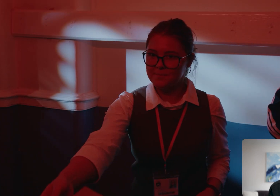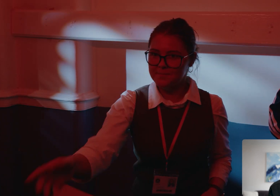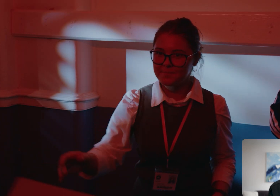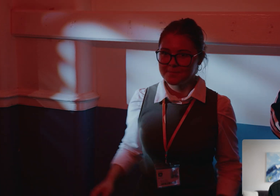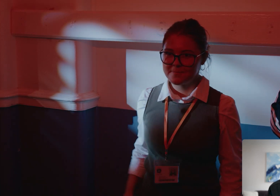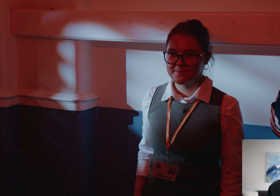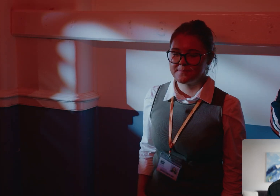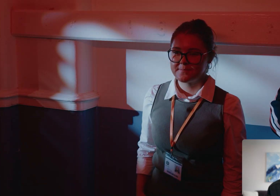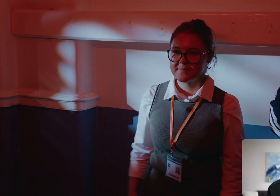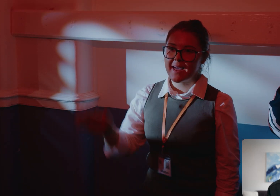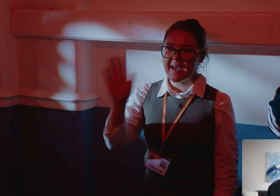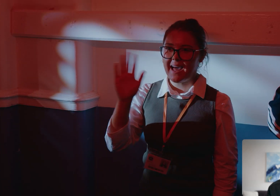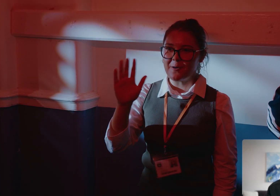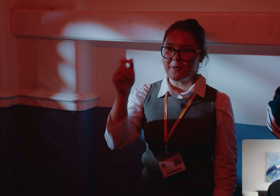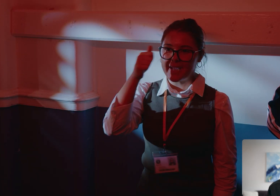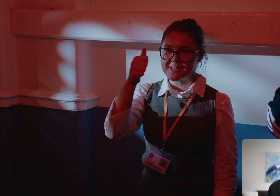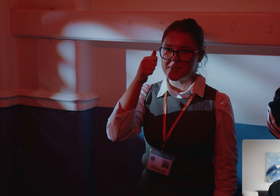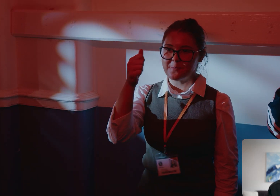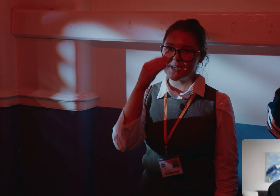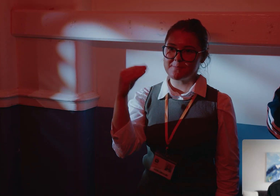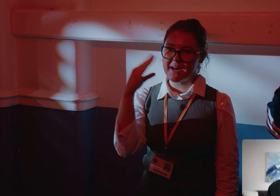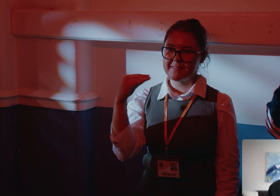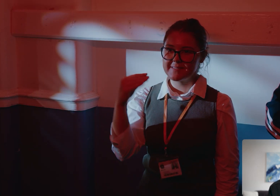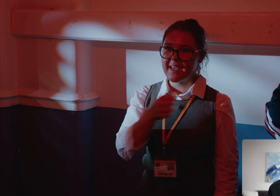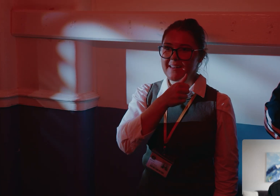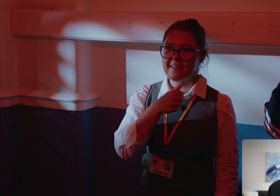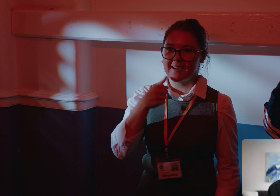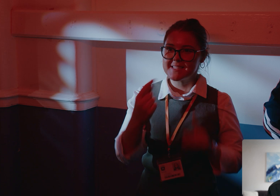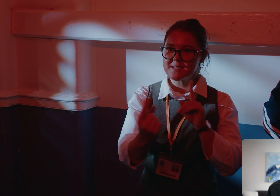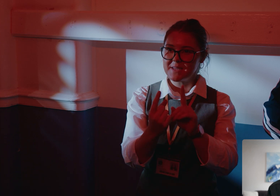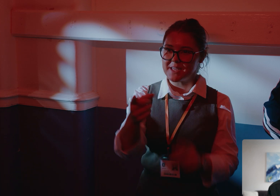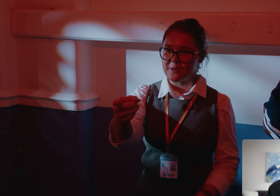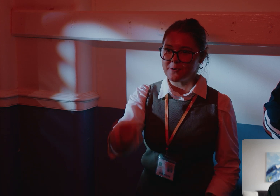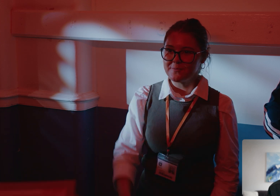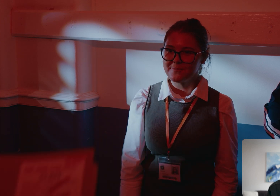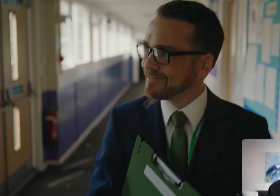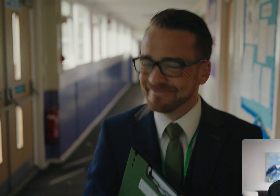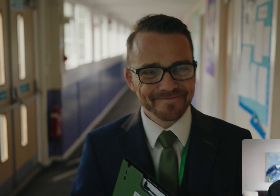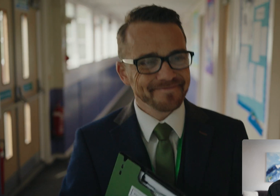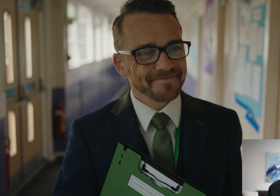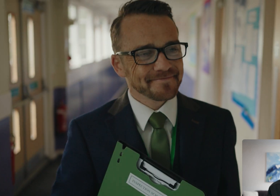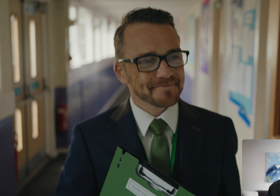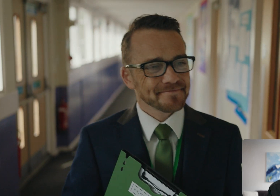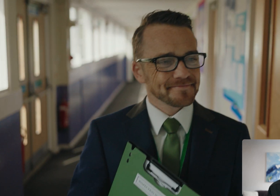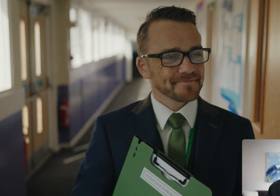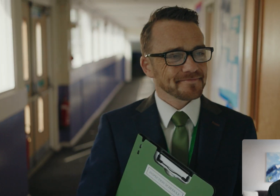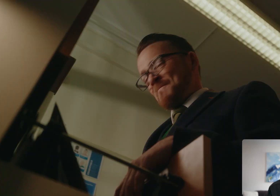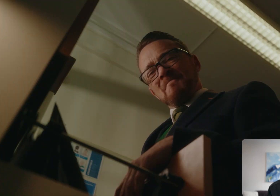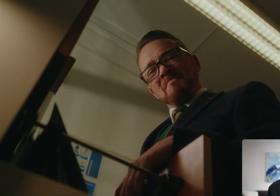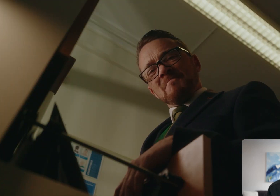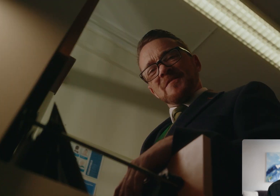So learners become spy recruits using their BSL knowledge to help the protagonist solve riddles and complete missions,